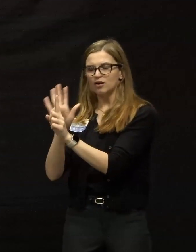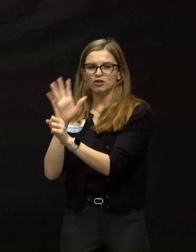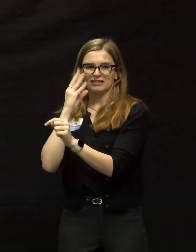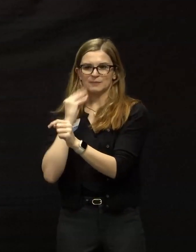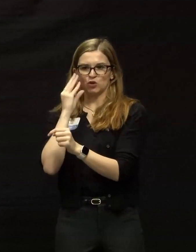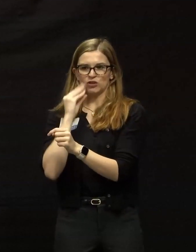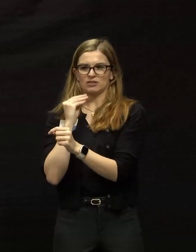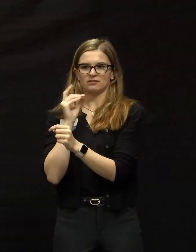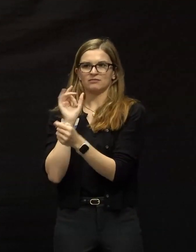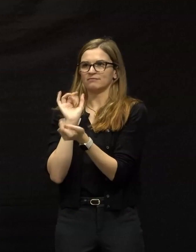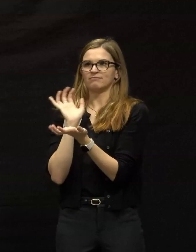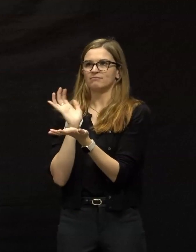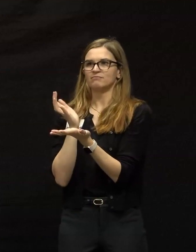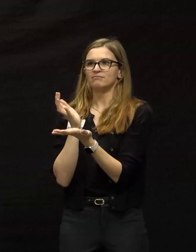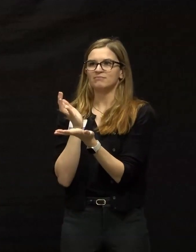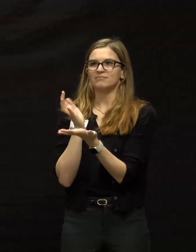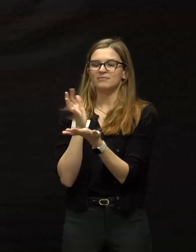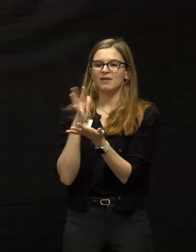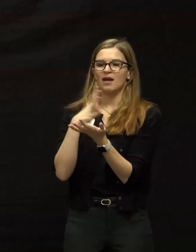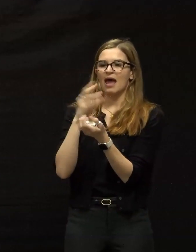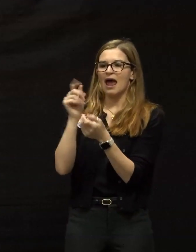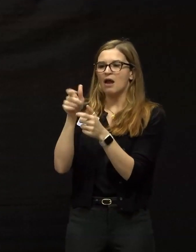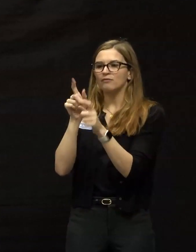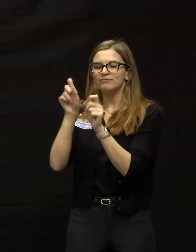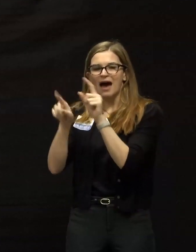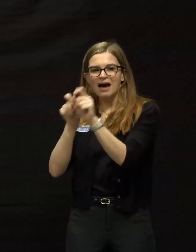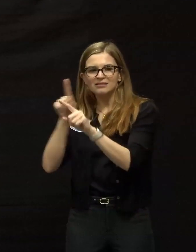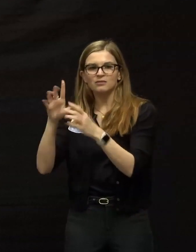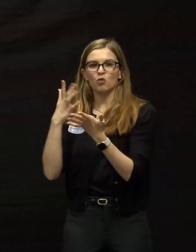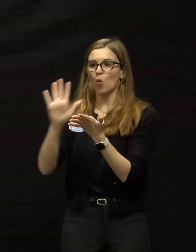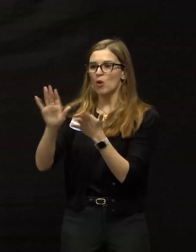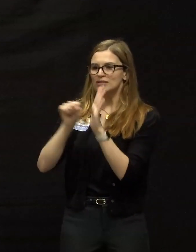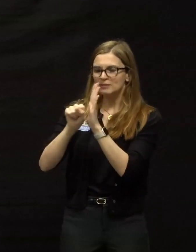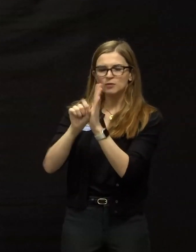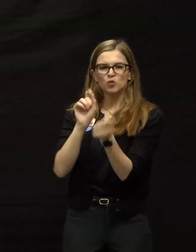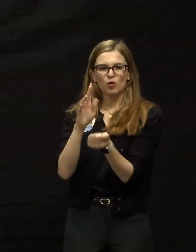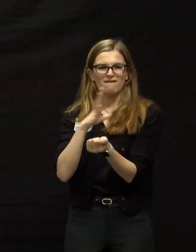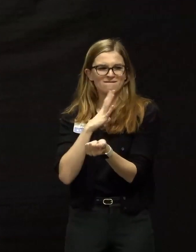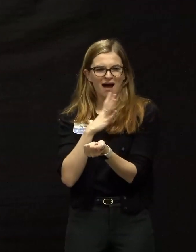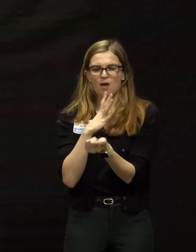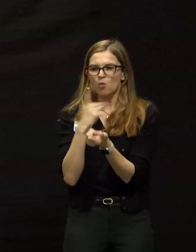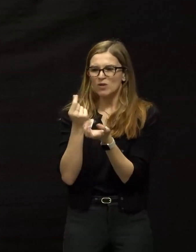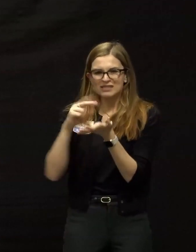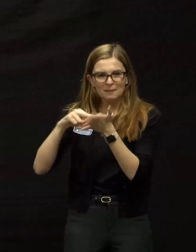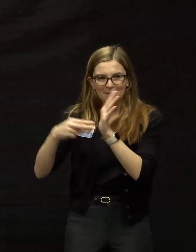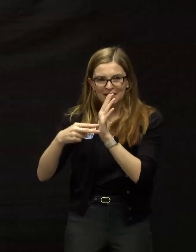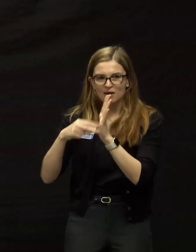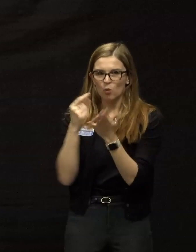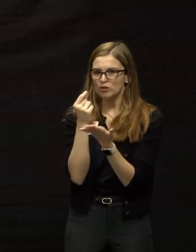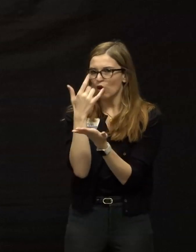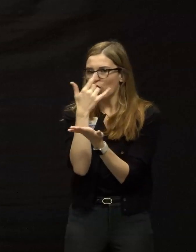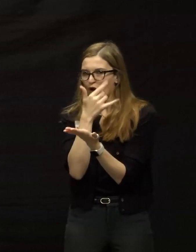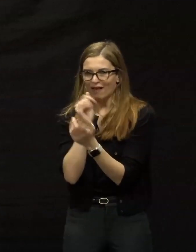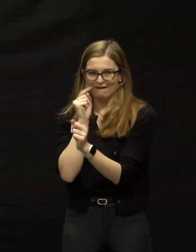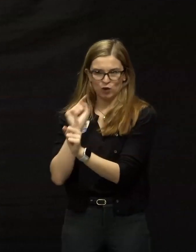And again, it's looking more at their life experiences and also asking questions about their symptoms,